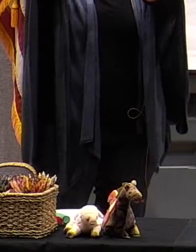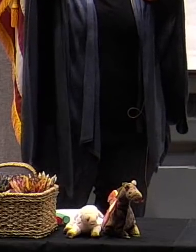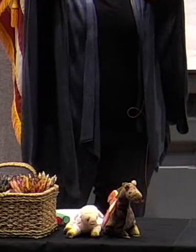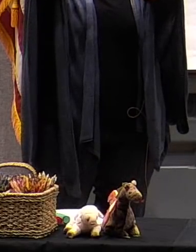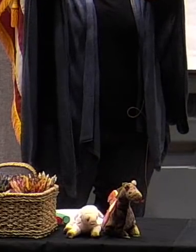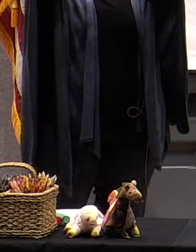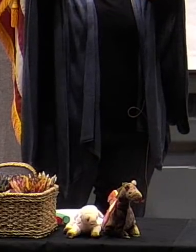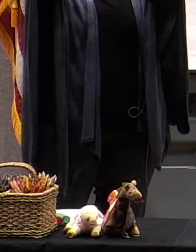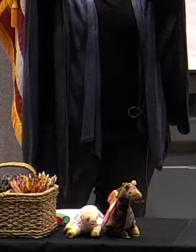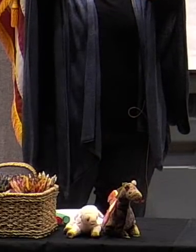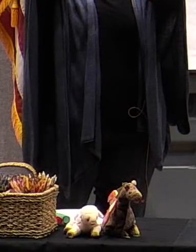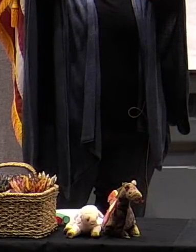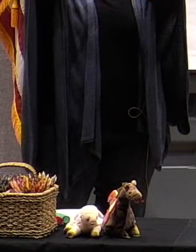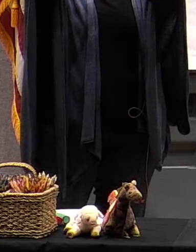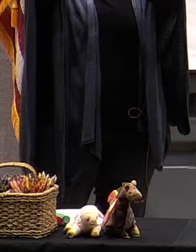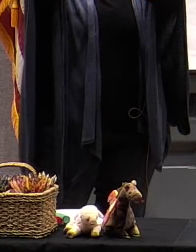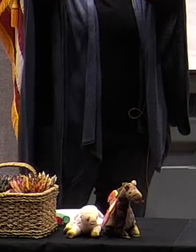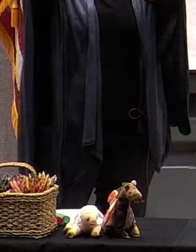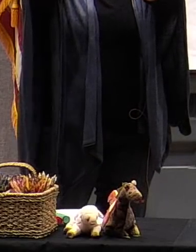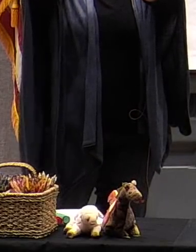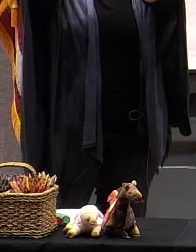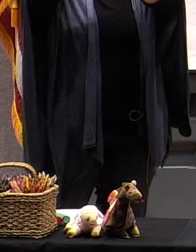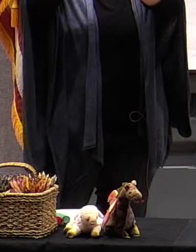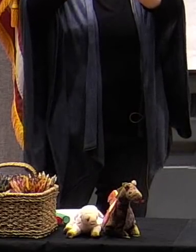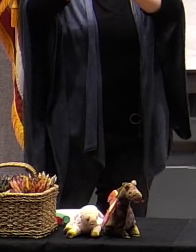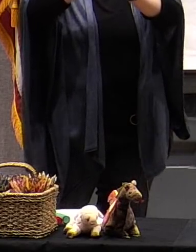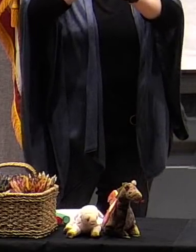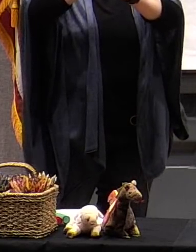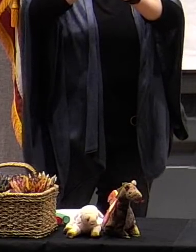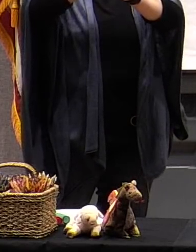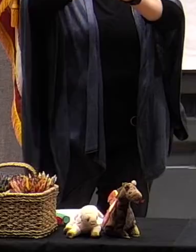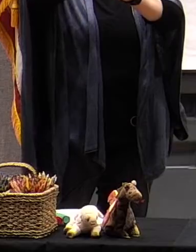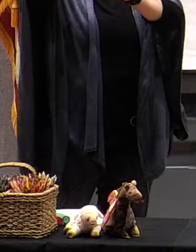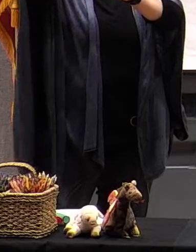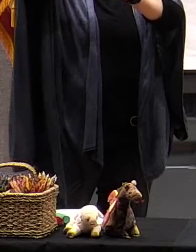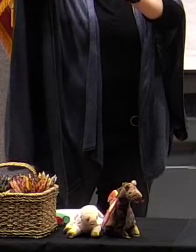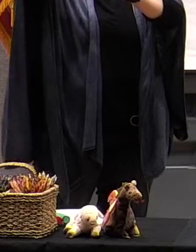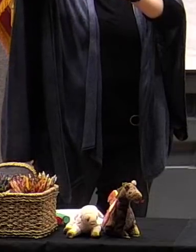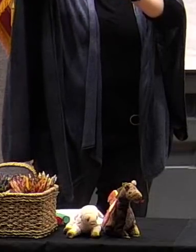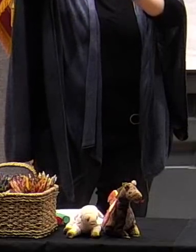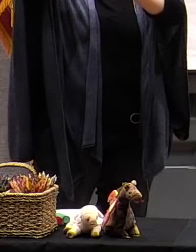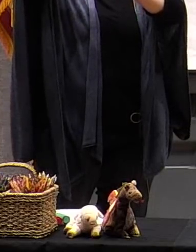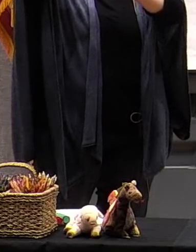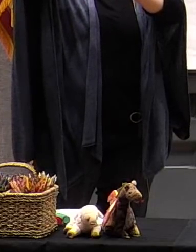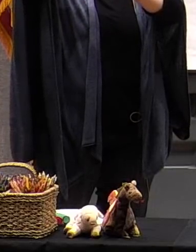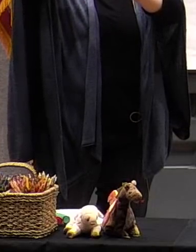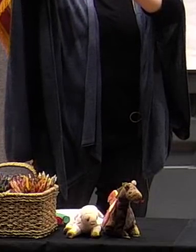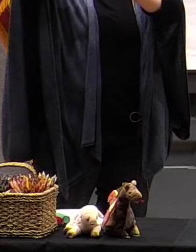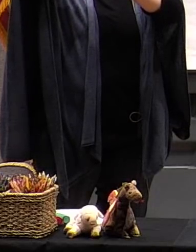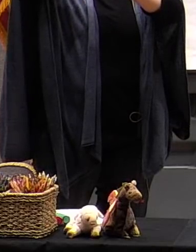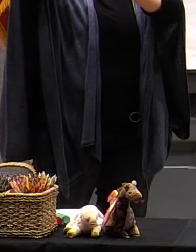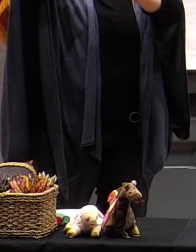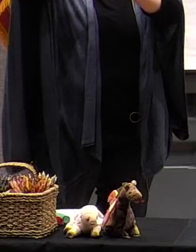think of something kind, breath out. Breath in, think of something kind,